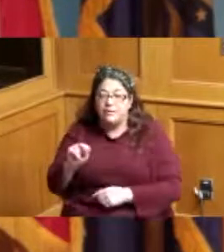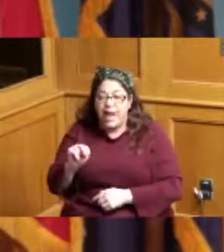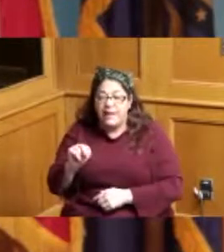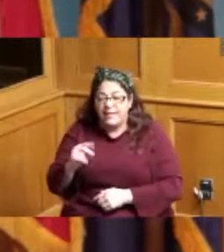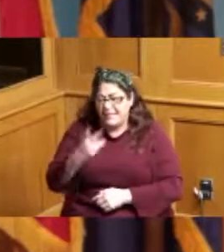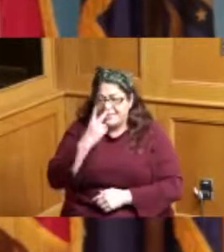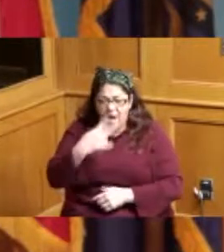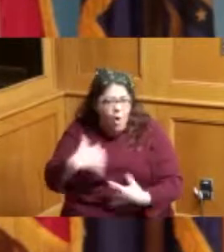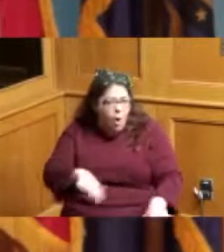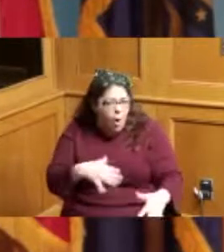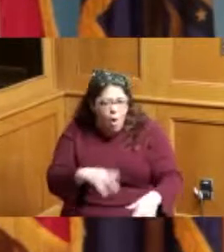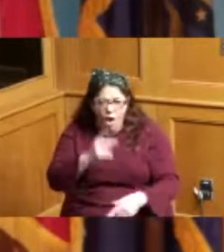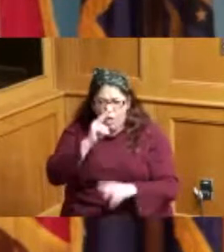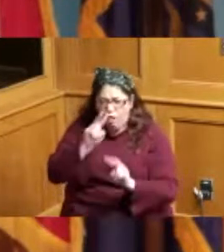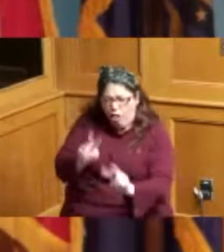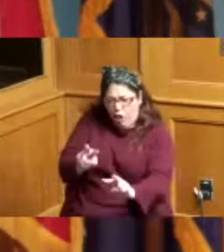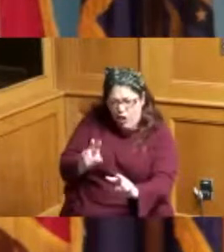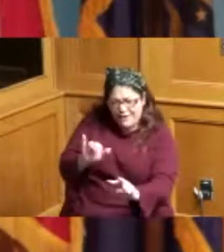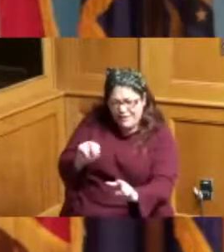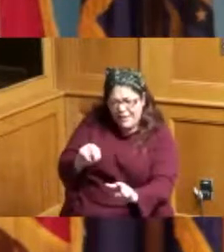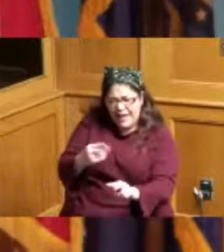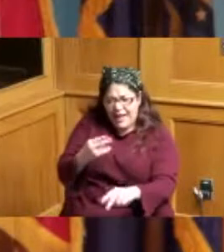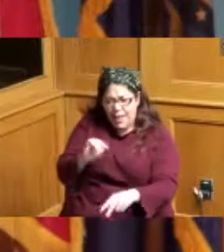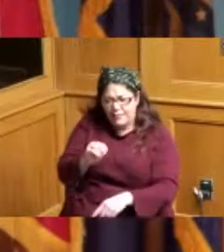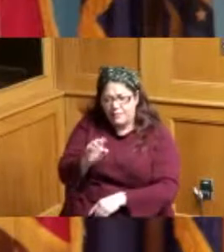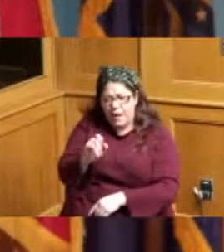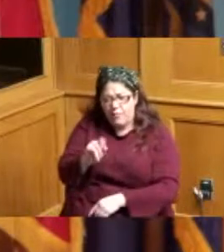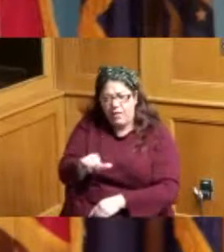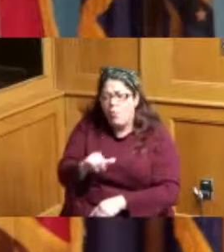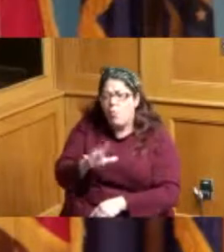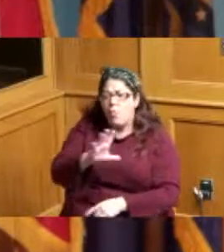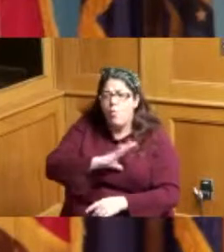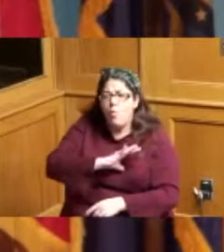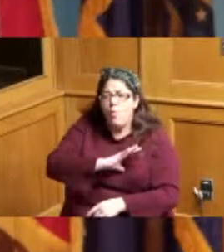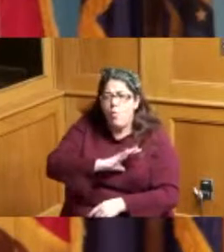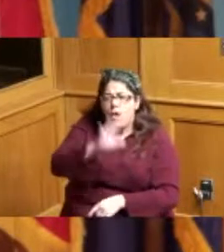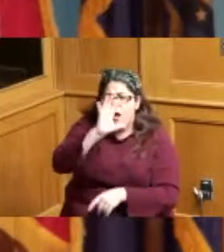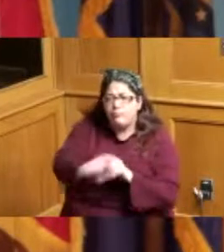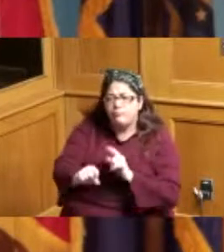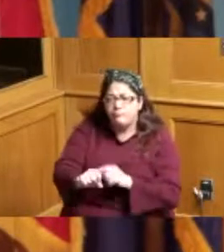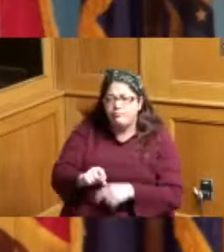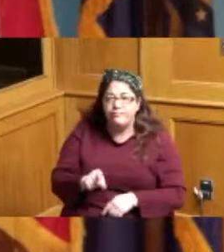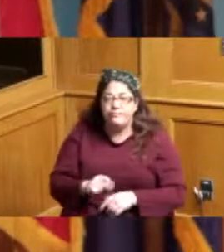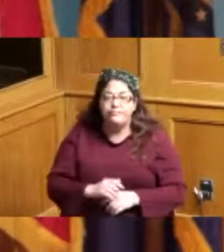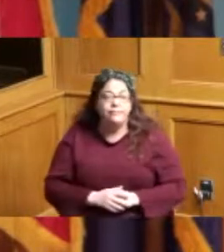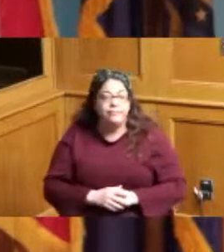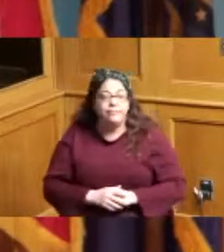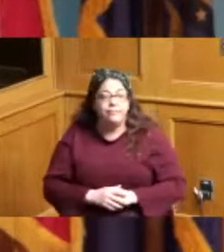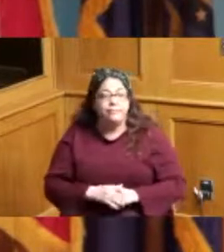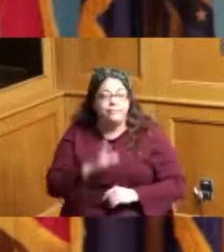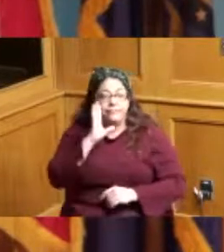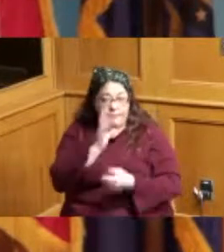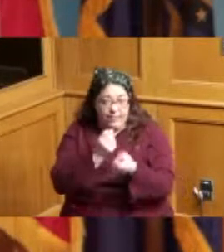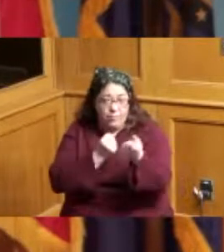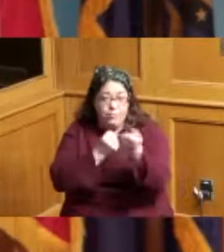look at Cincinnati look at Hamilton County and so I'm I'm supportive of this watch party